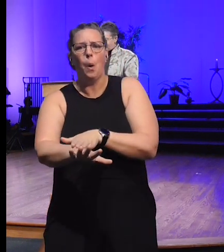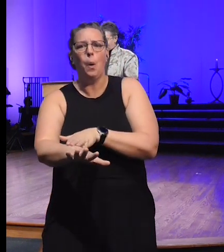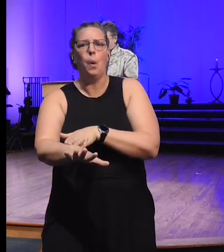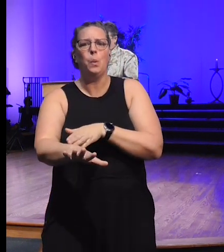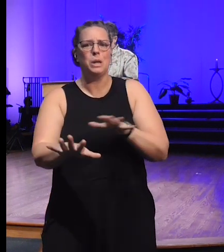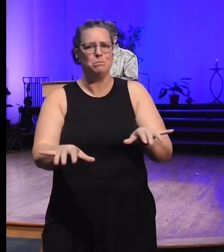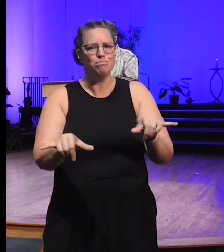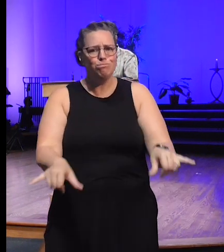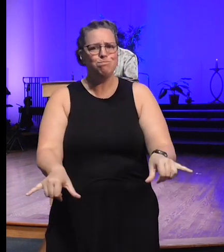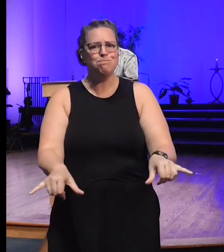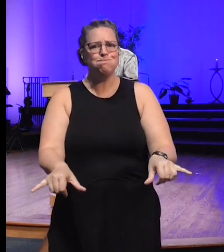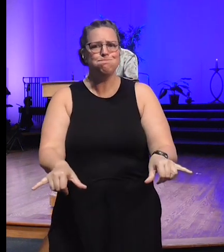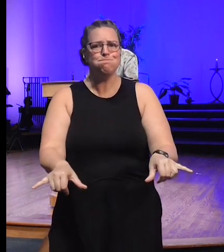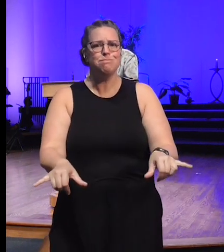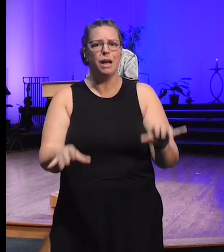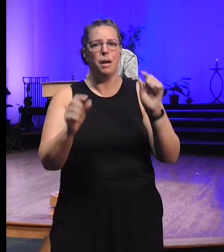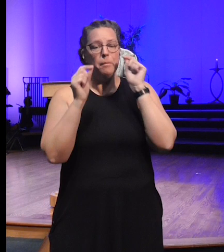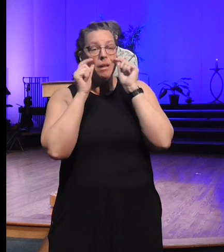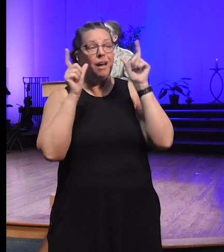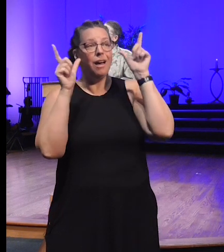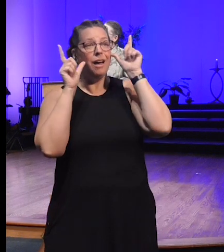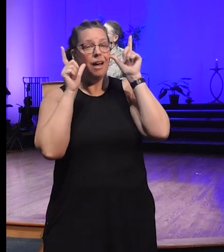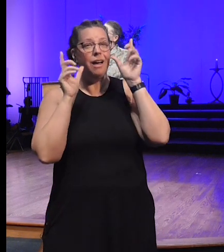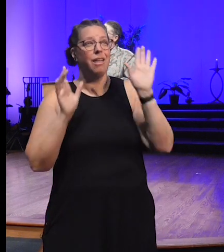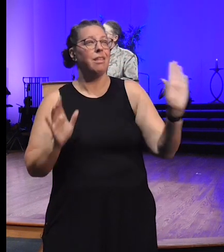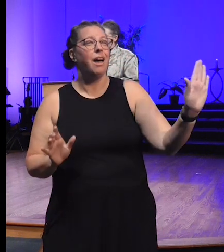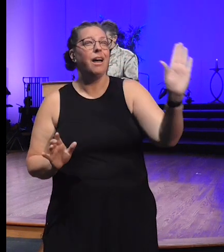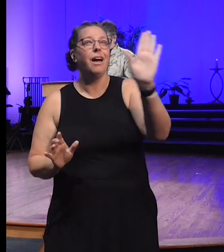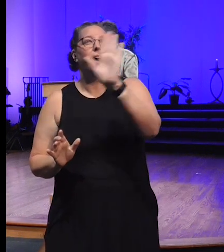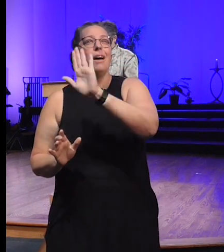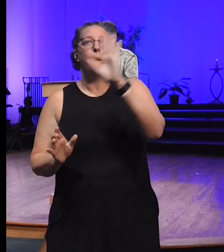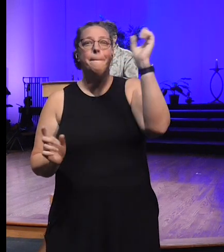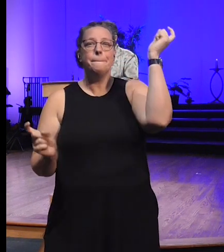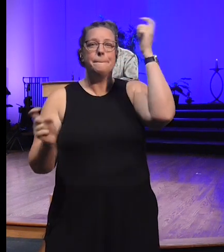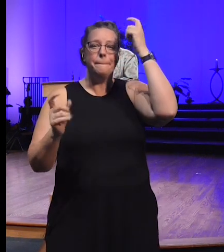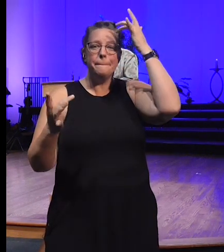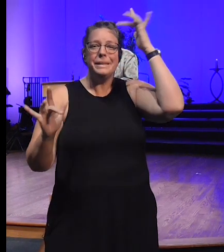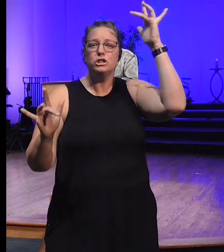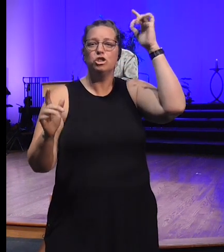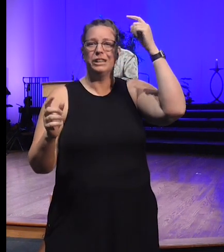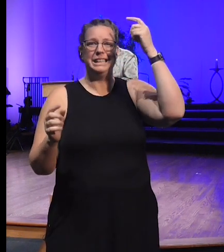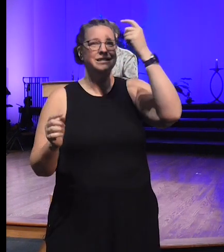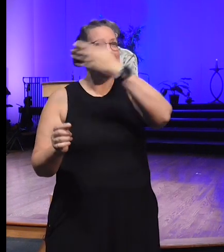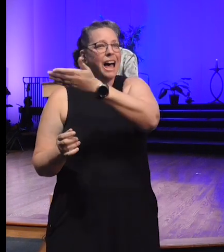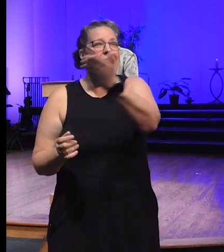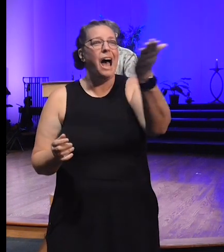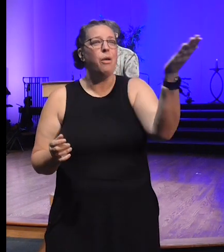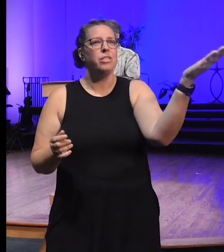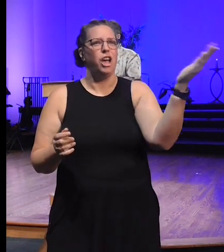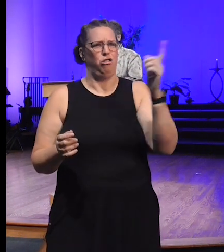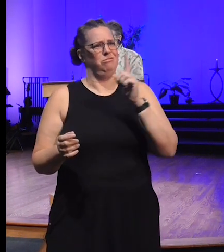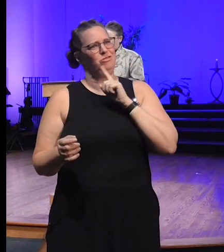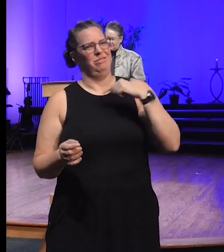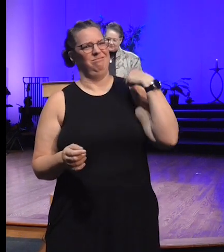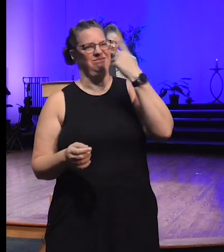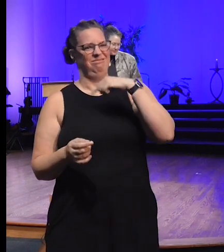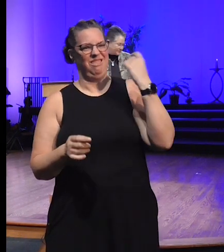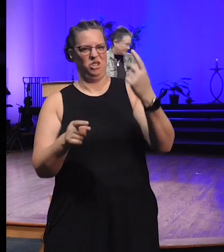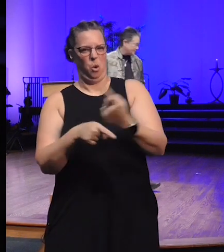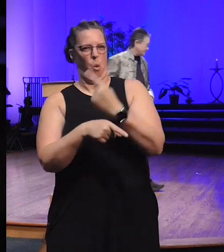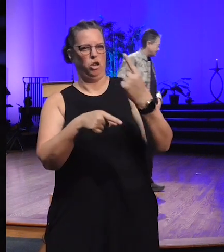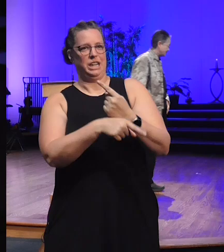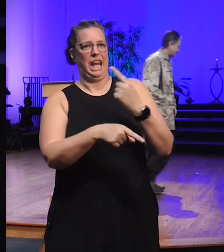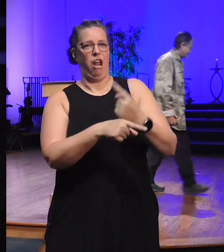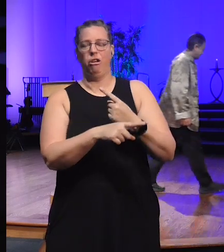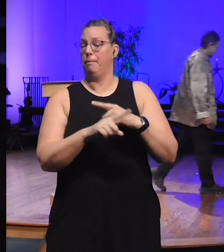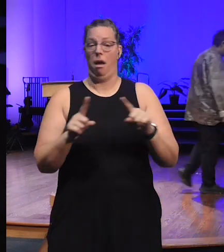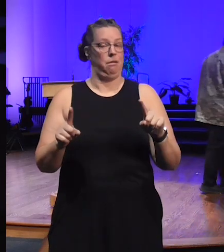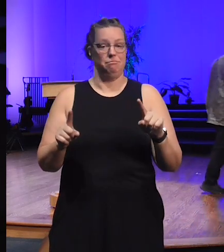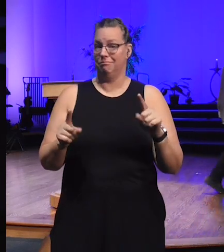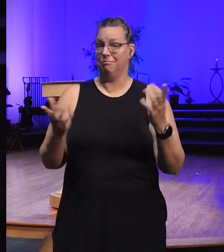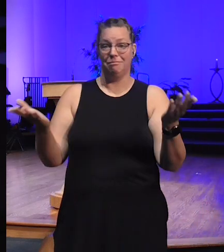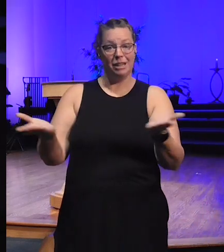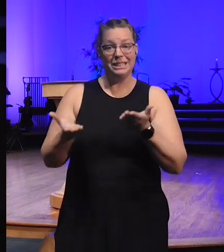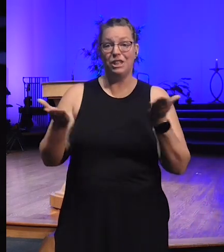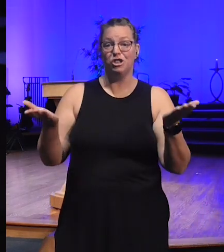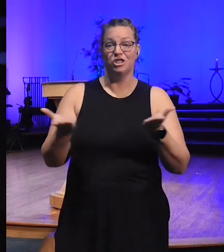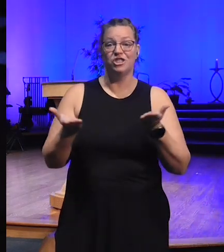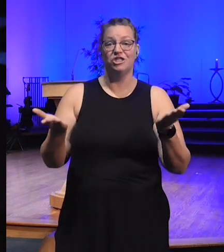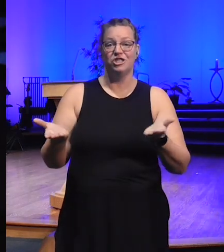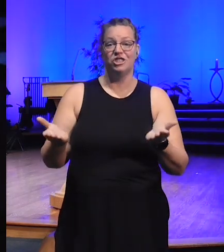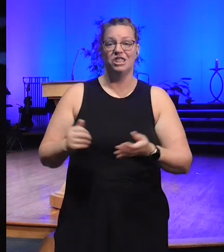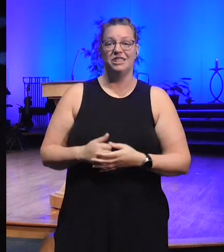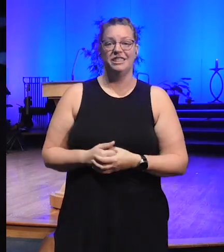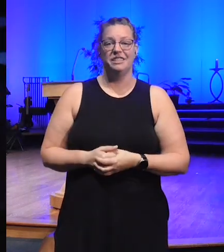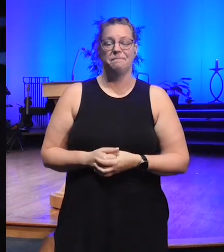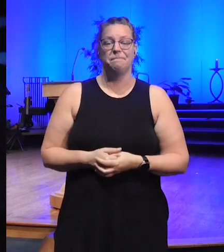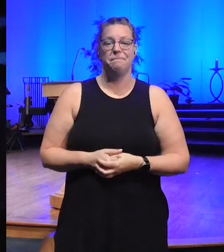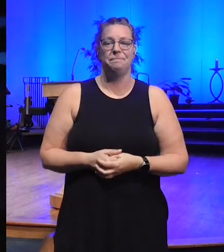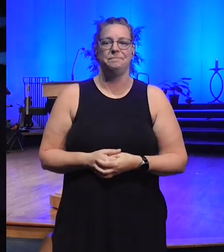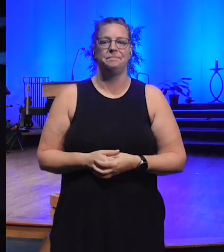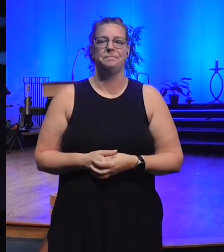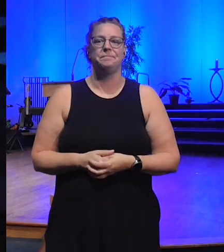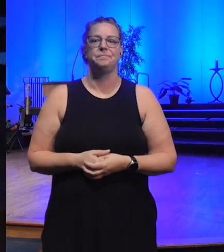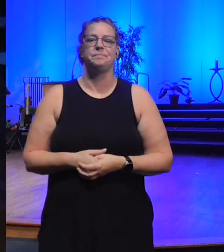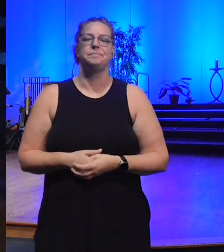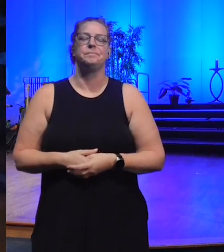to the Divine mystery that looks so common and so ordinary yet is so wondrously present